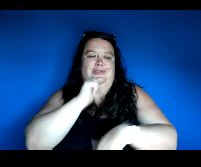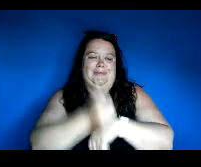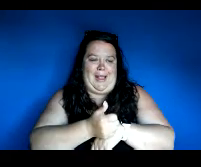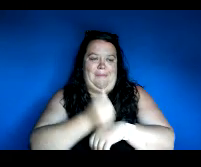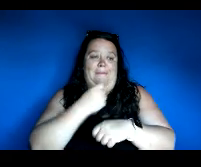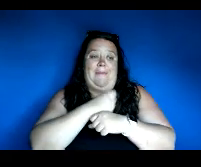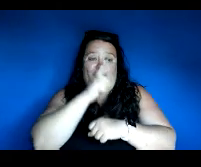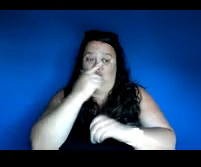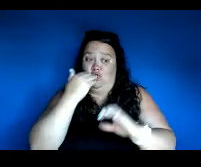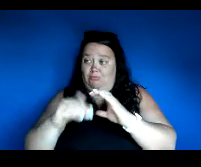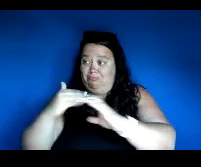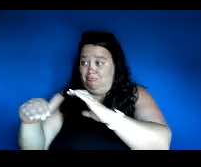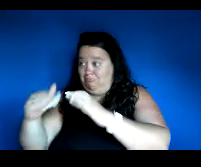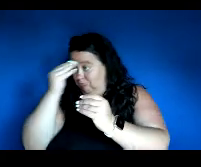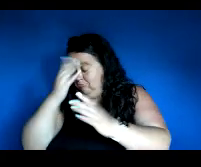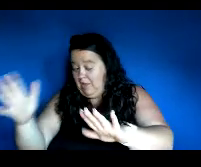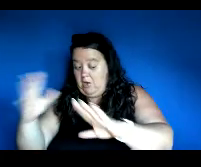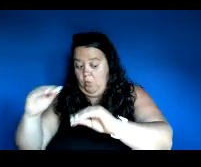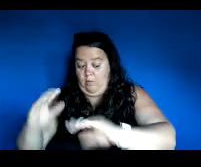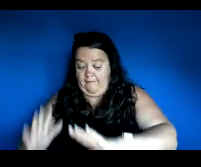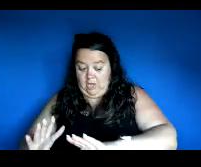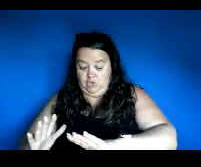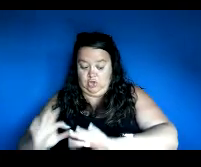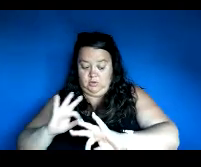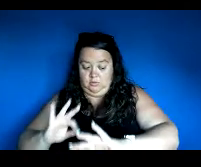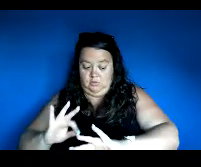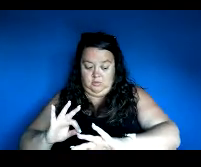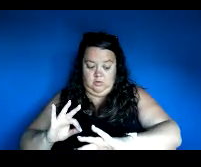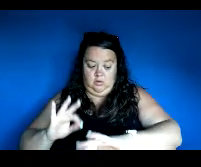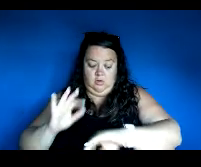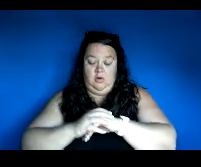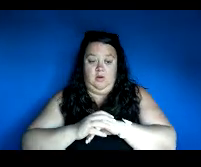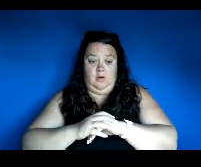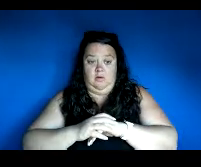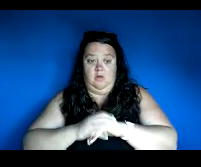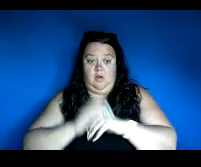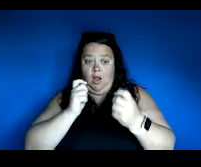with professors to let them know what accommodations you're seeking and what your needs are.